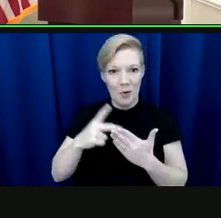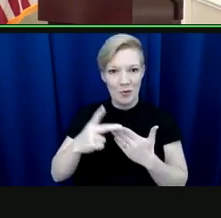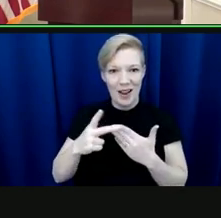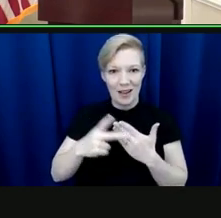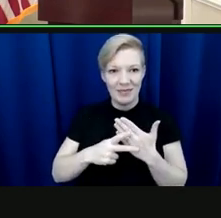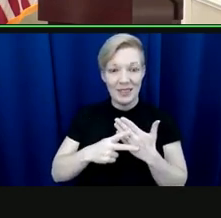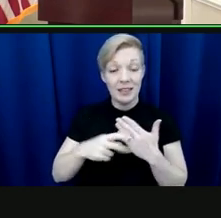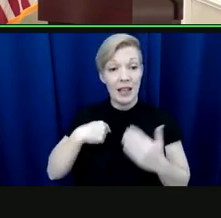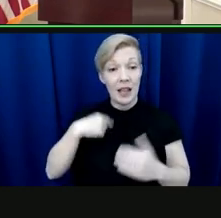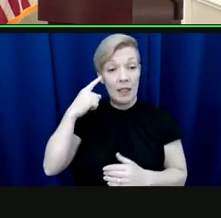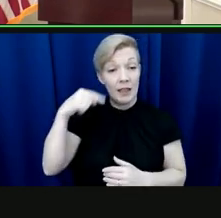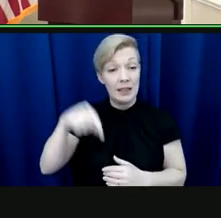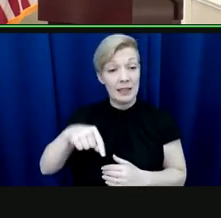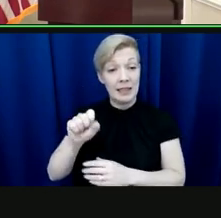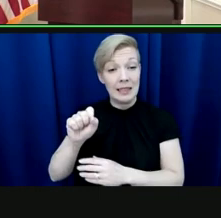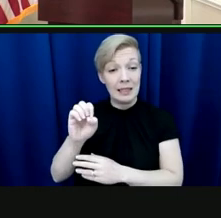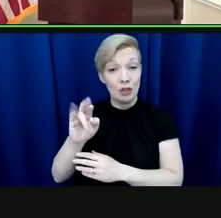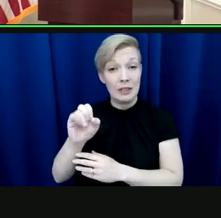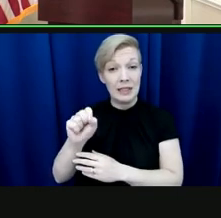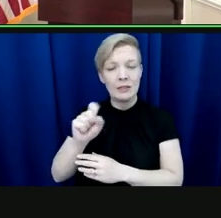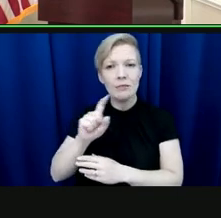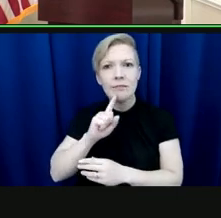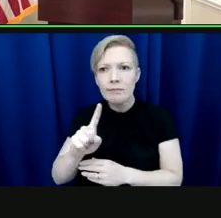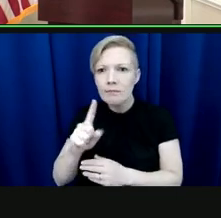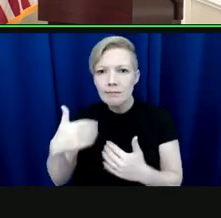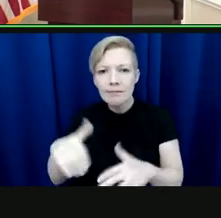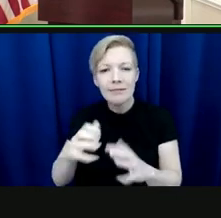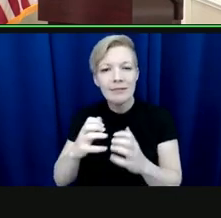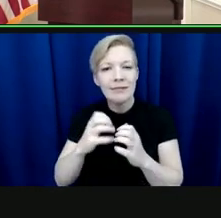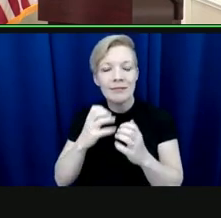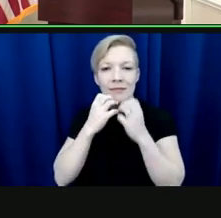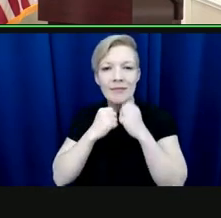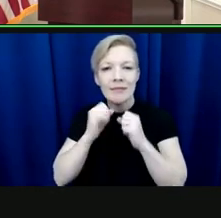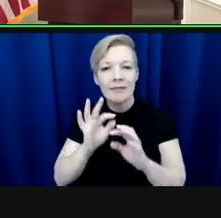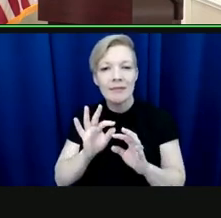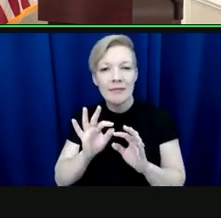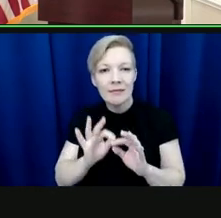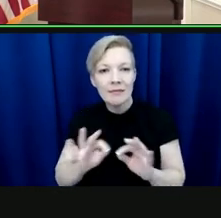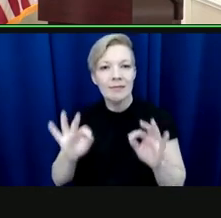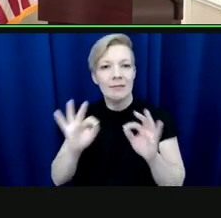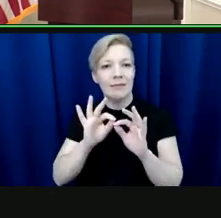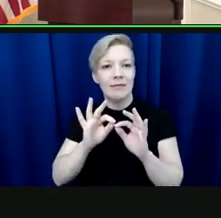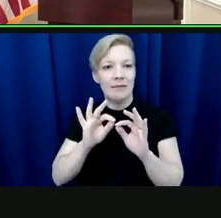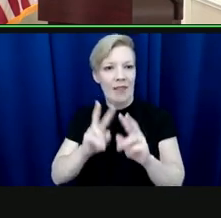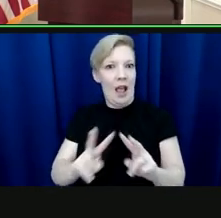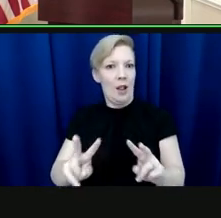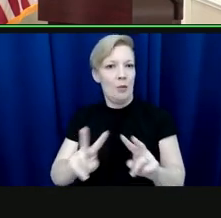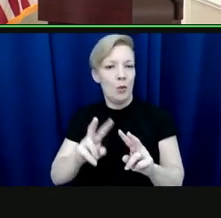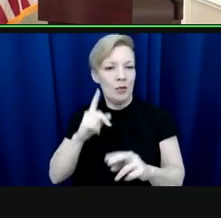is just so tremendously valuable to all of us. And I know it's hard sometimes to break yourself